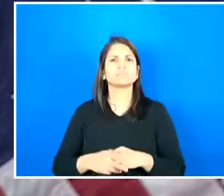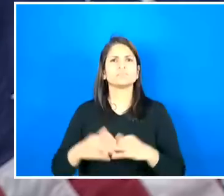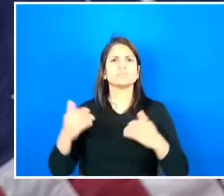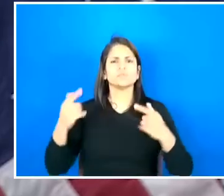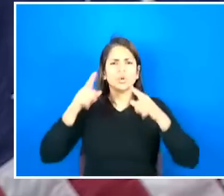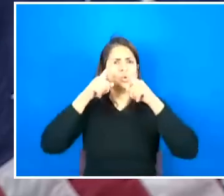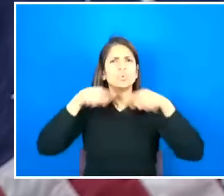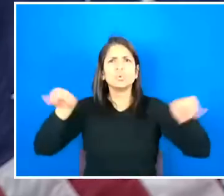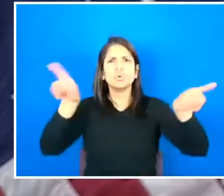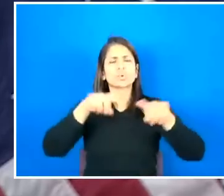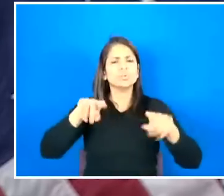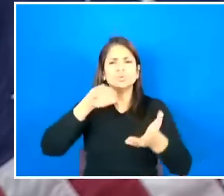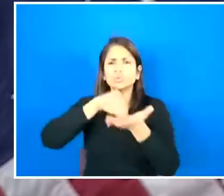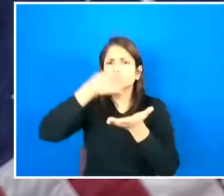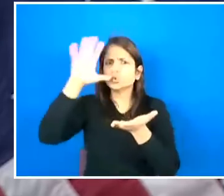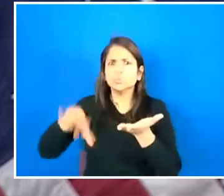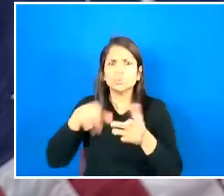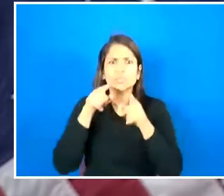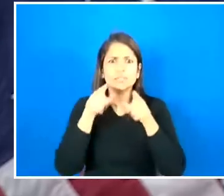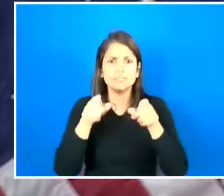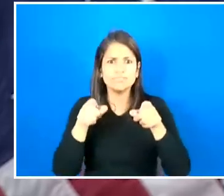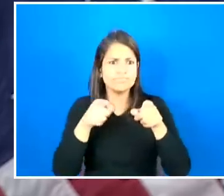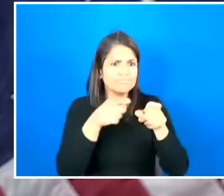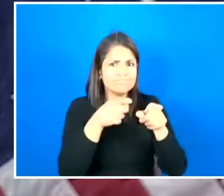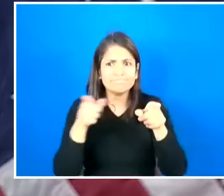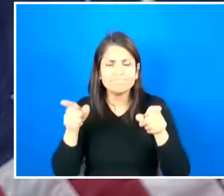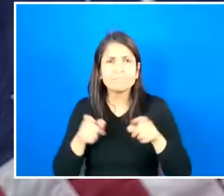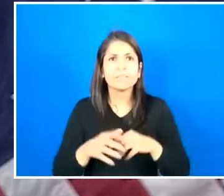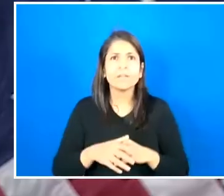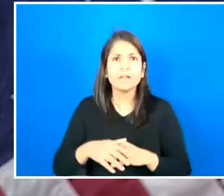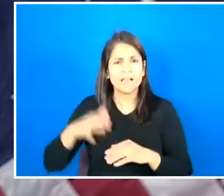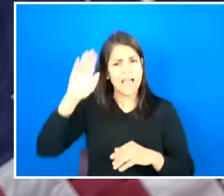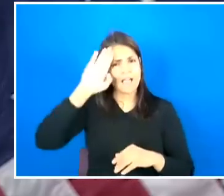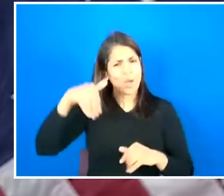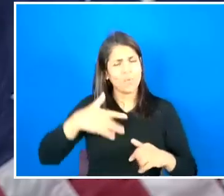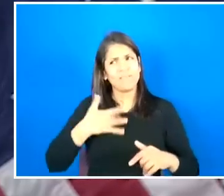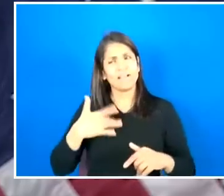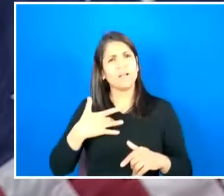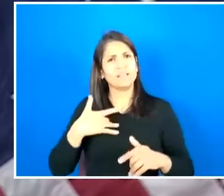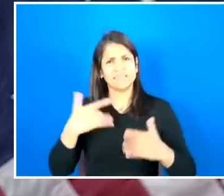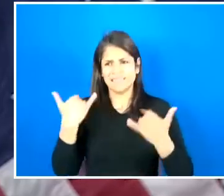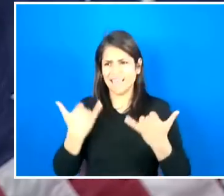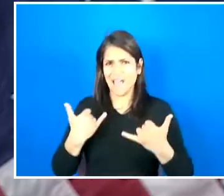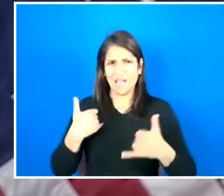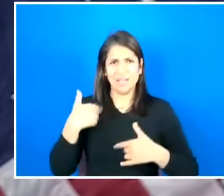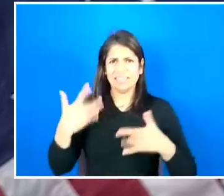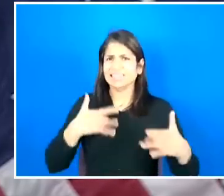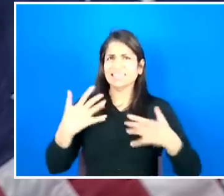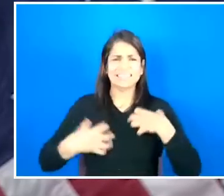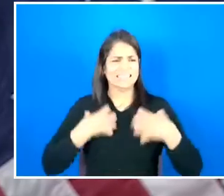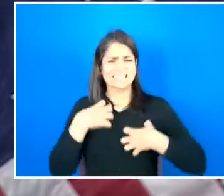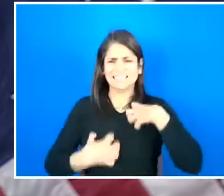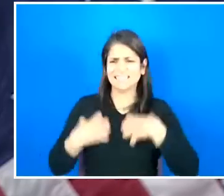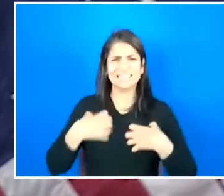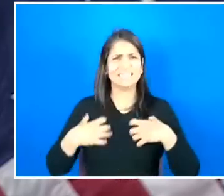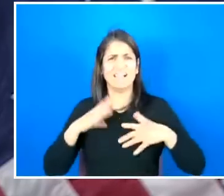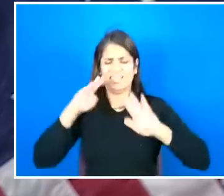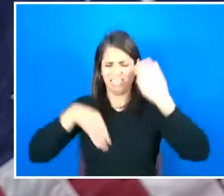T OUTHERE, EVERY STUENDT, EVERY YOUNG PERSON, IF YOU FEEL LIKE YOU'RE GOING THROUGH A LOT